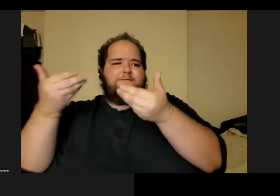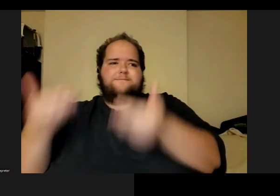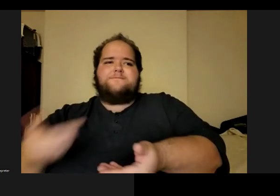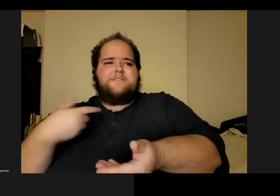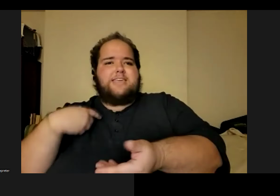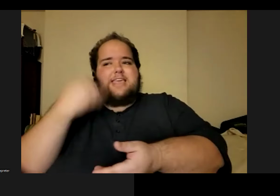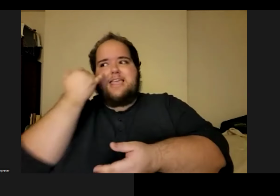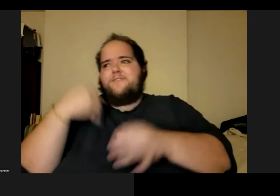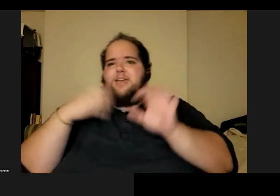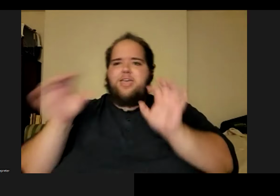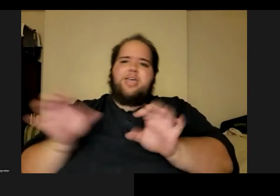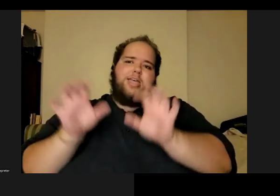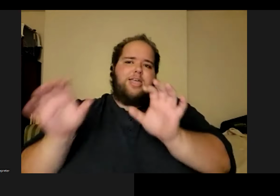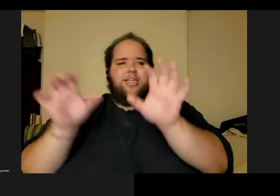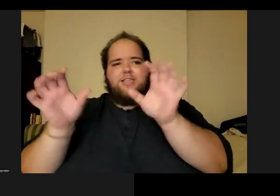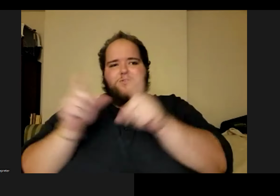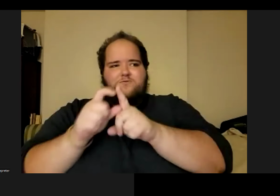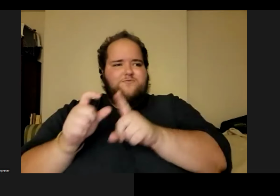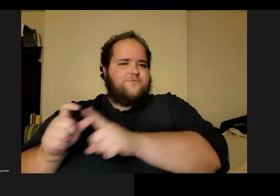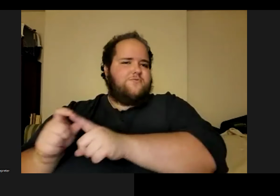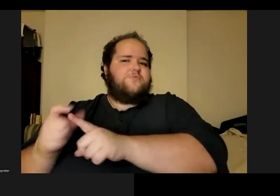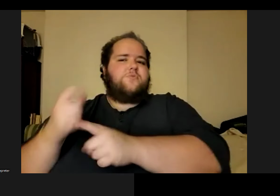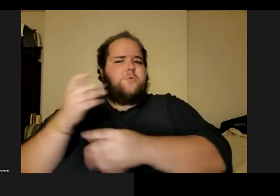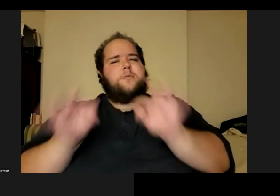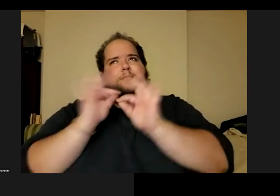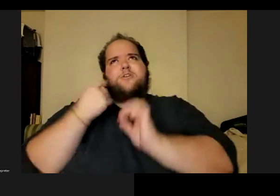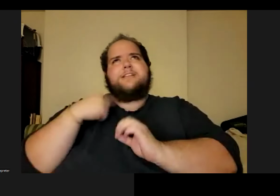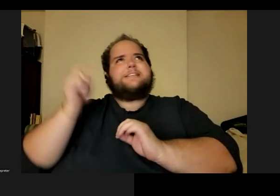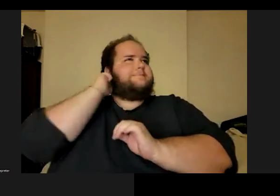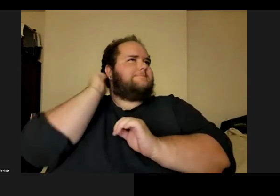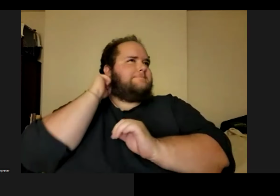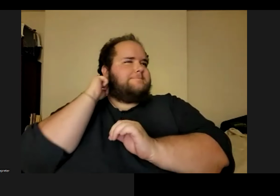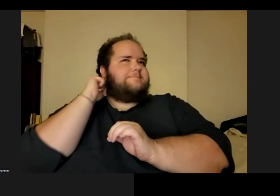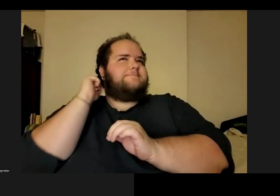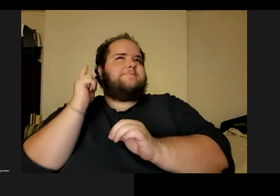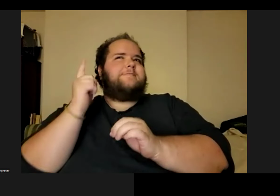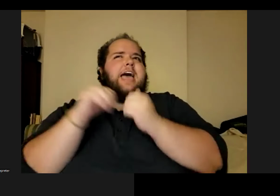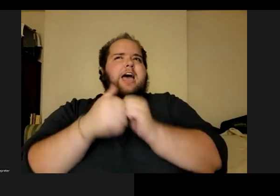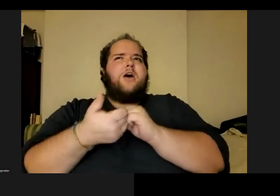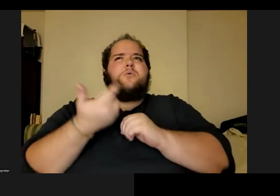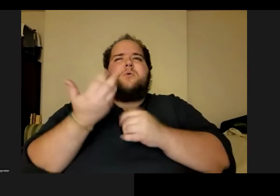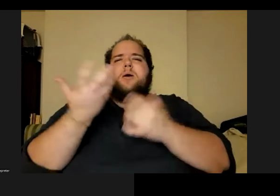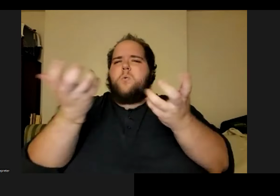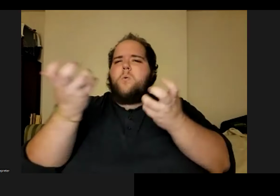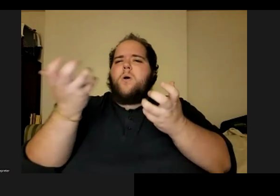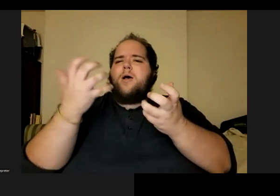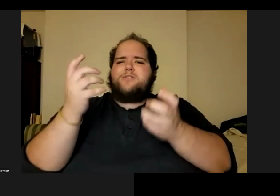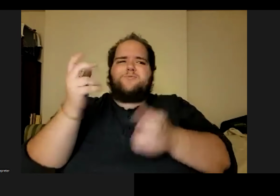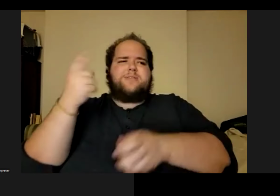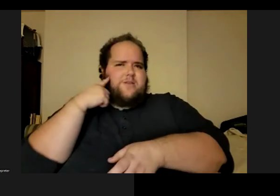vocabulary. So it's just good to kind of have in the back of your head like How do I want this to sound like The way I wanted it to sound was